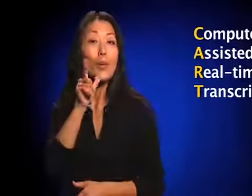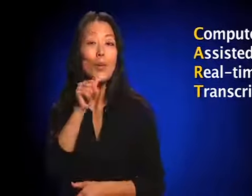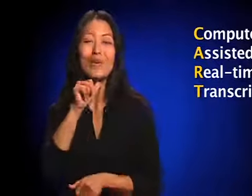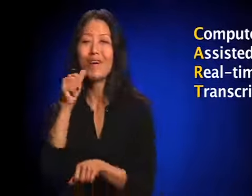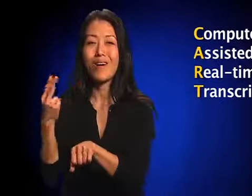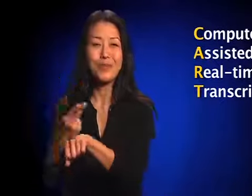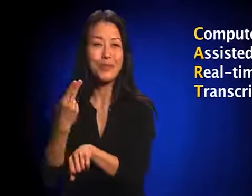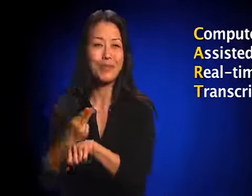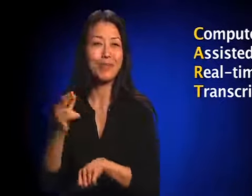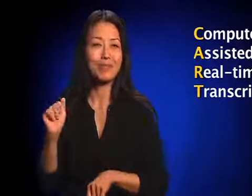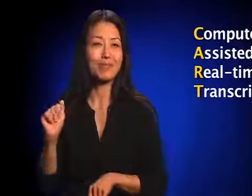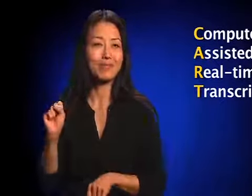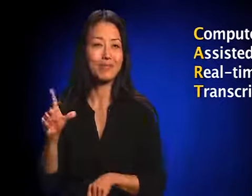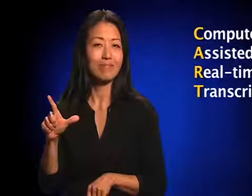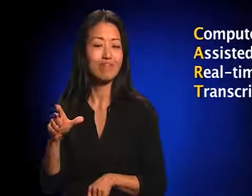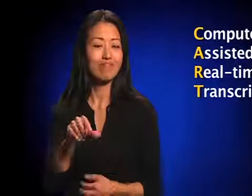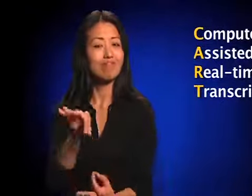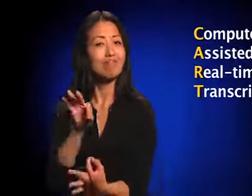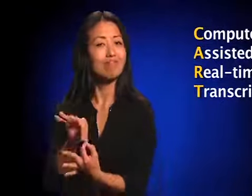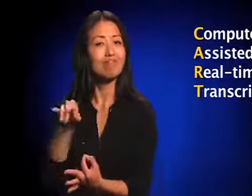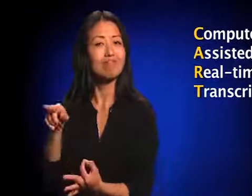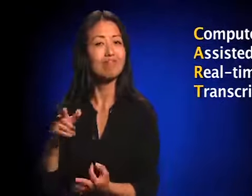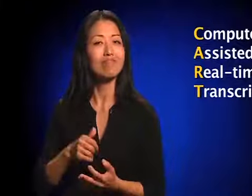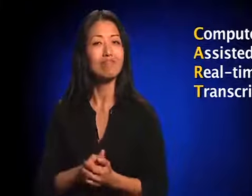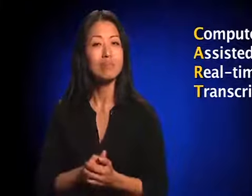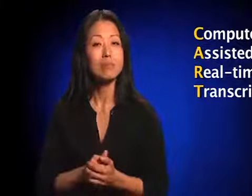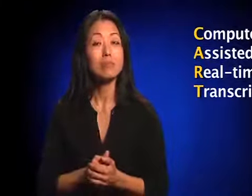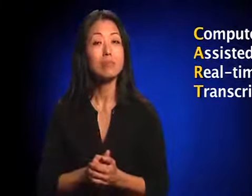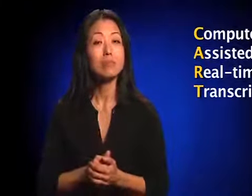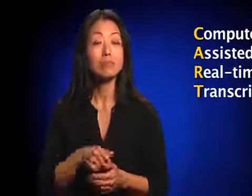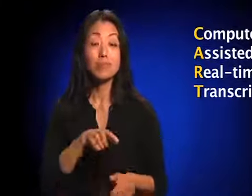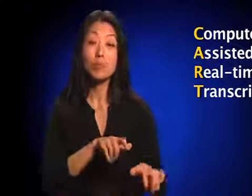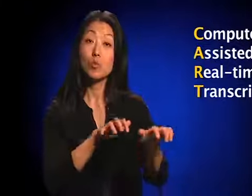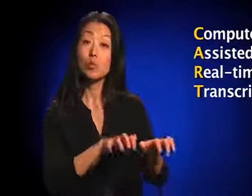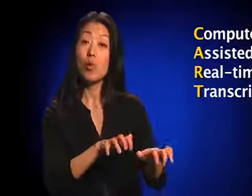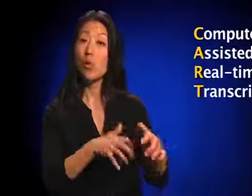This is a good choice for people who do not communicate in ASL.